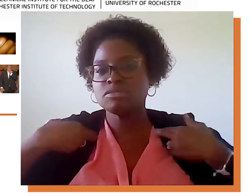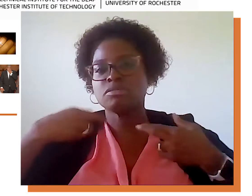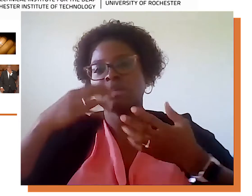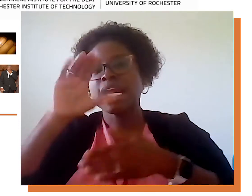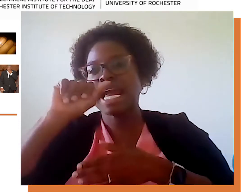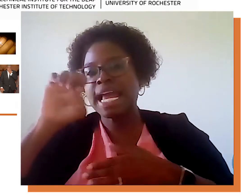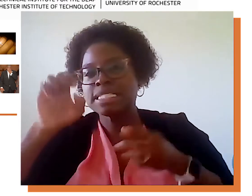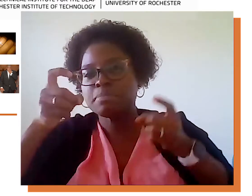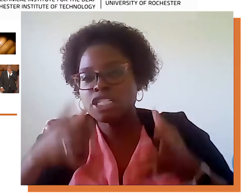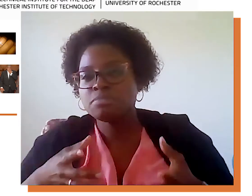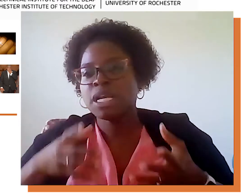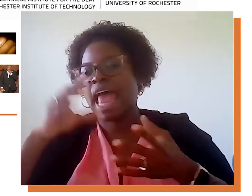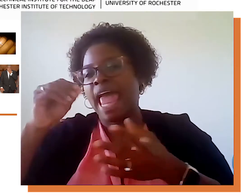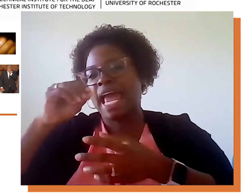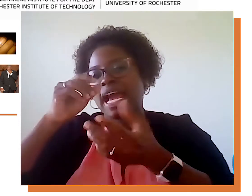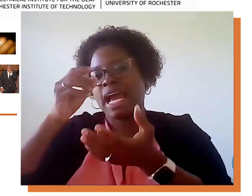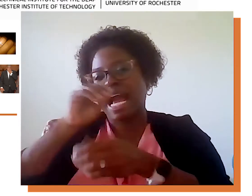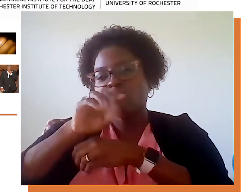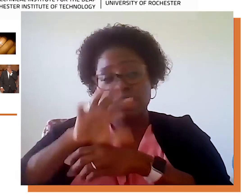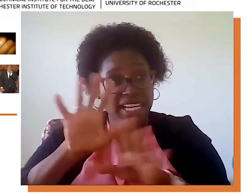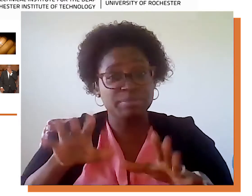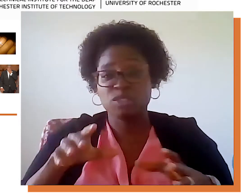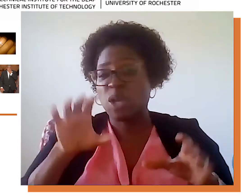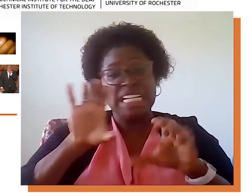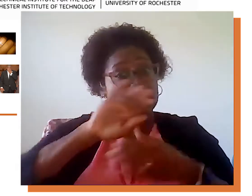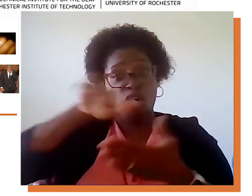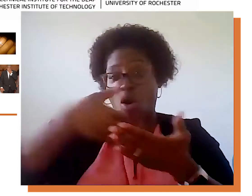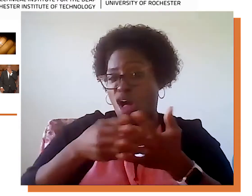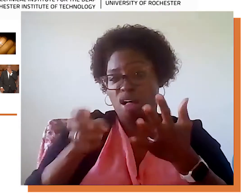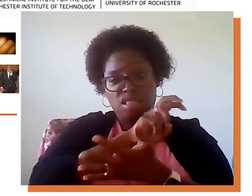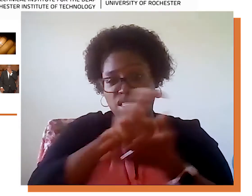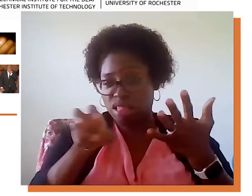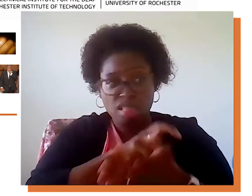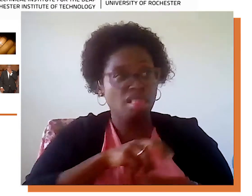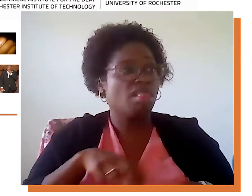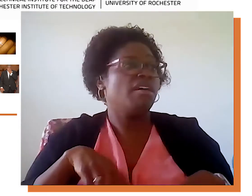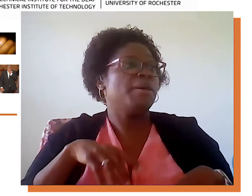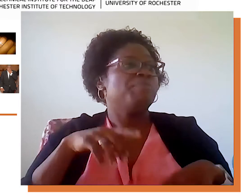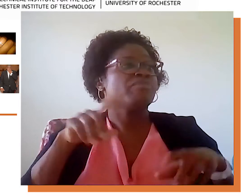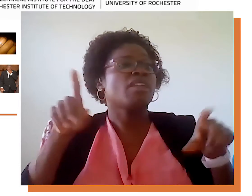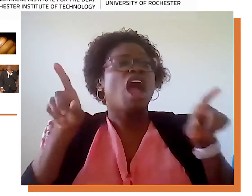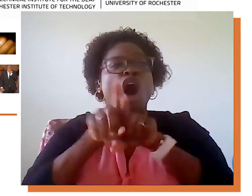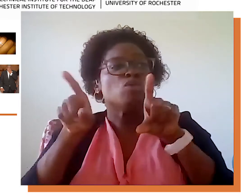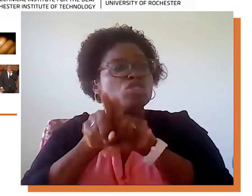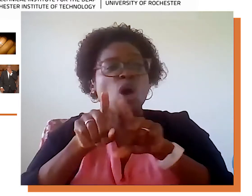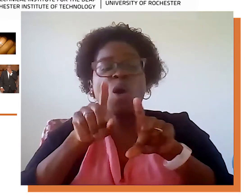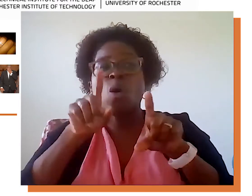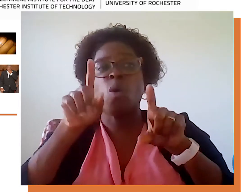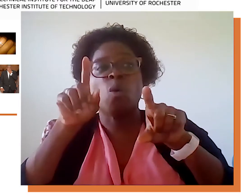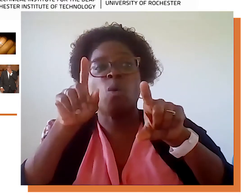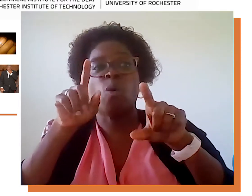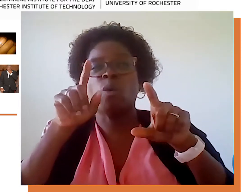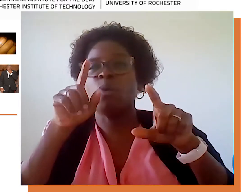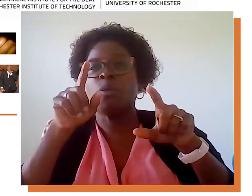They had residential services, case management, counseling services, and I performed all of those various roles